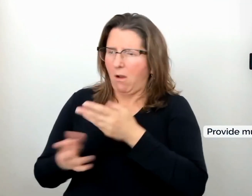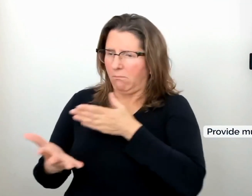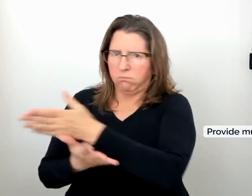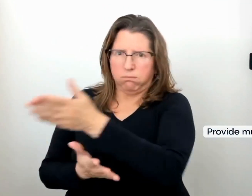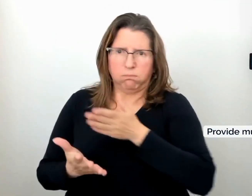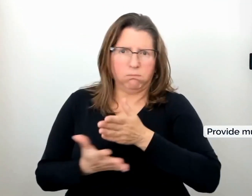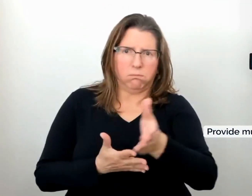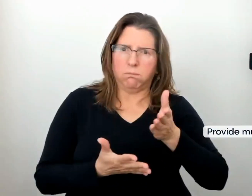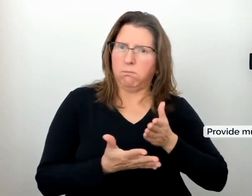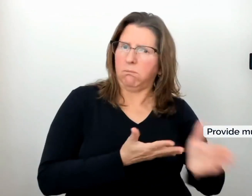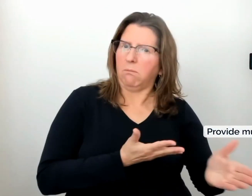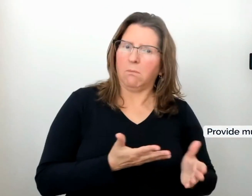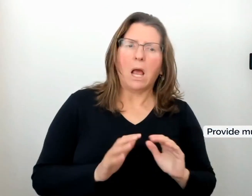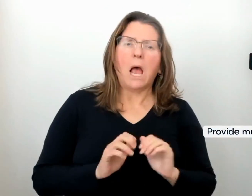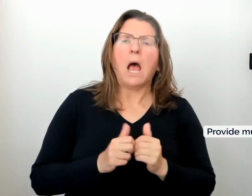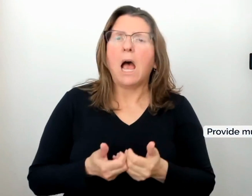HOW do they learn best?